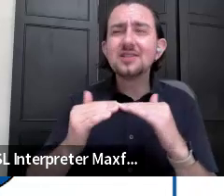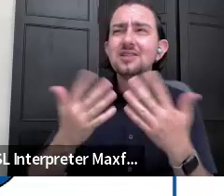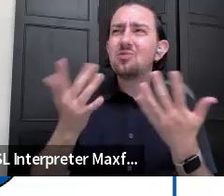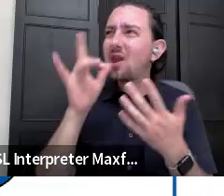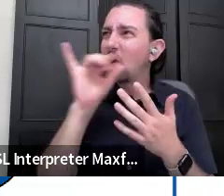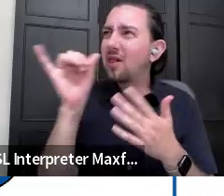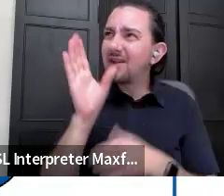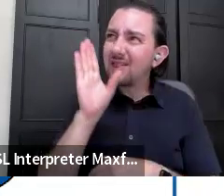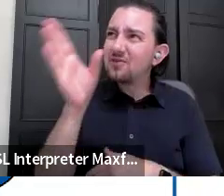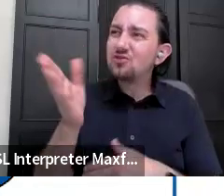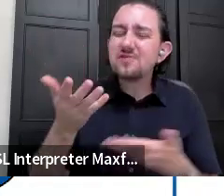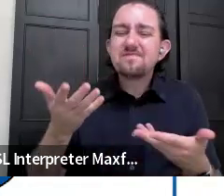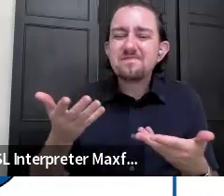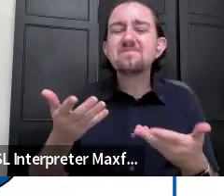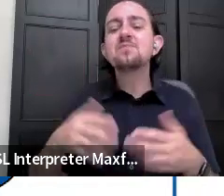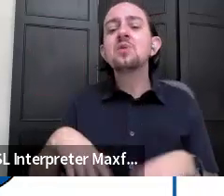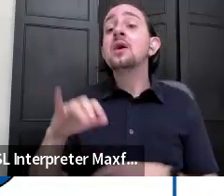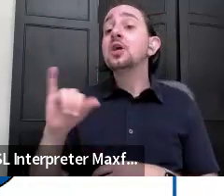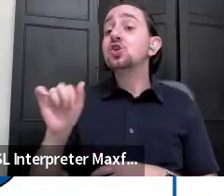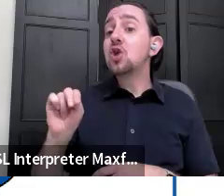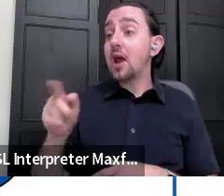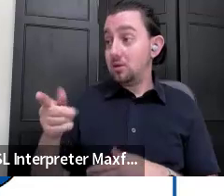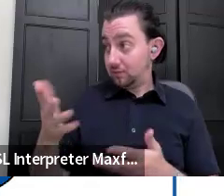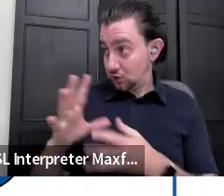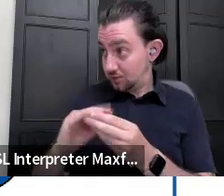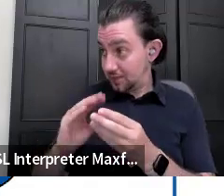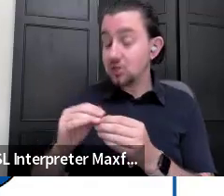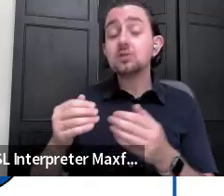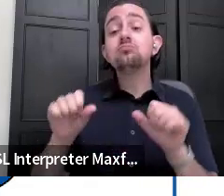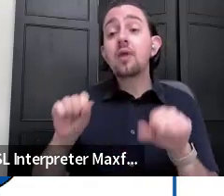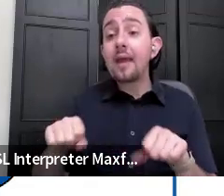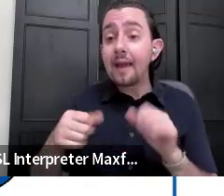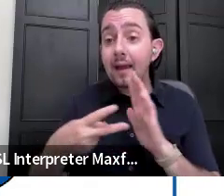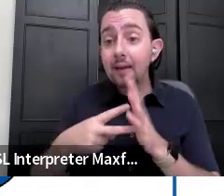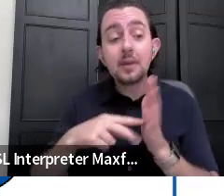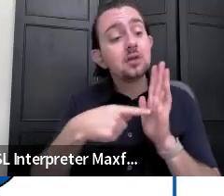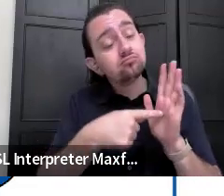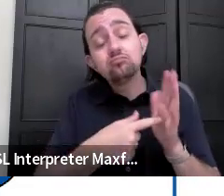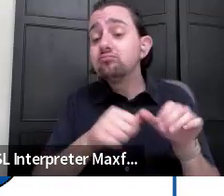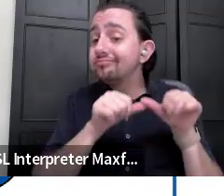Well, that can be as kind of Jan talked about, continued community education and awareness.